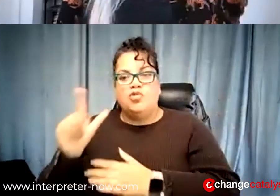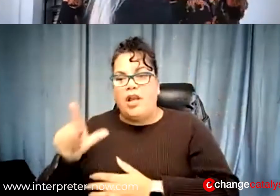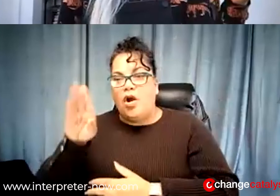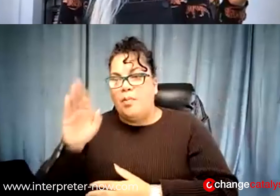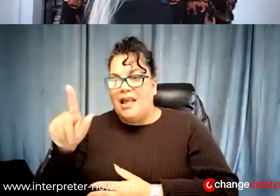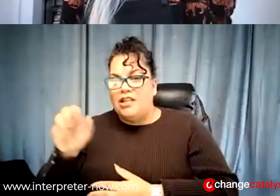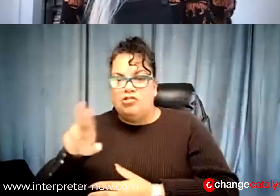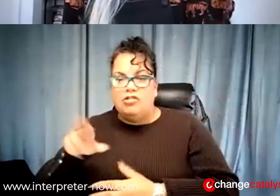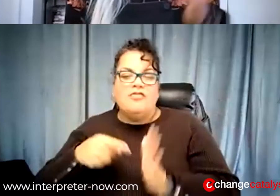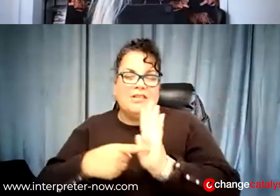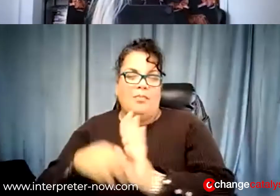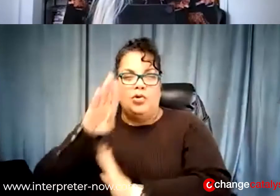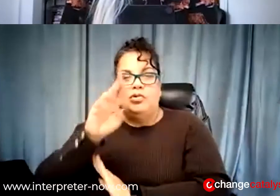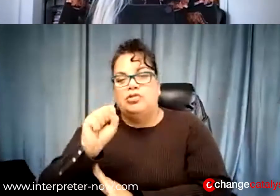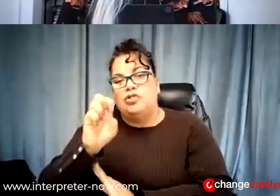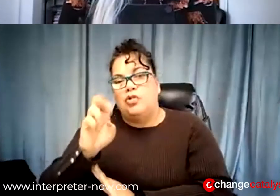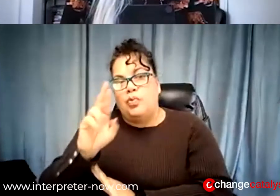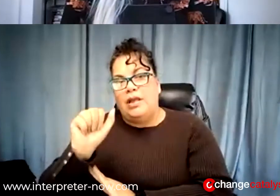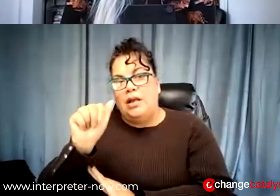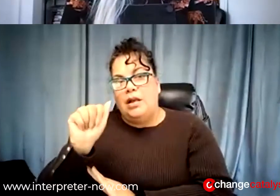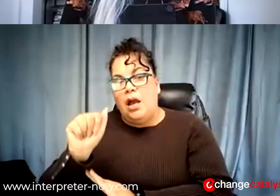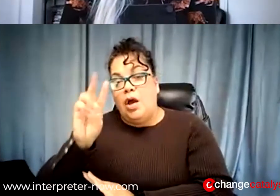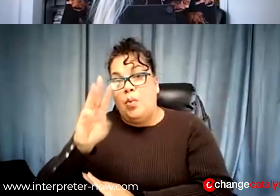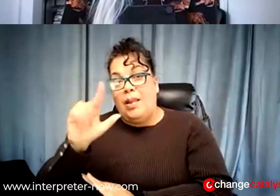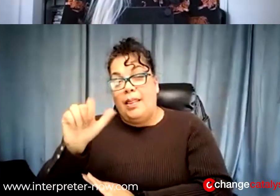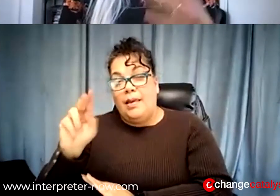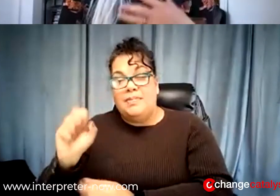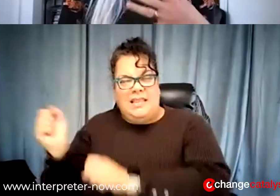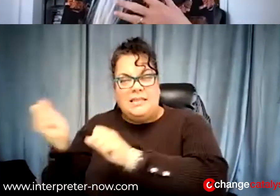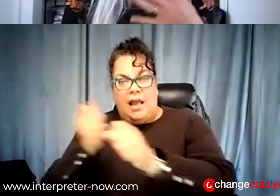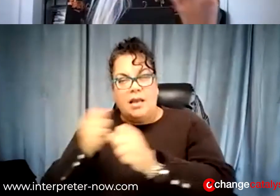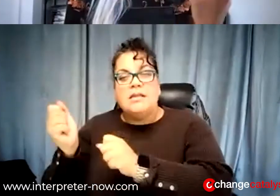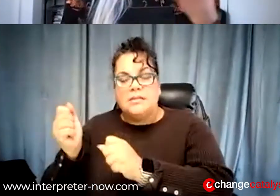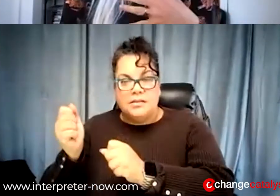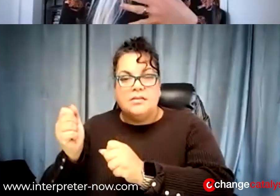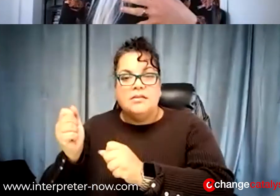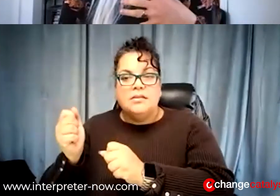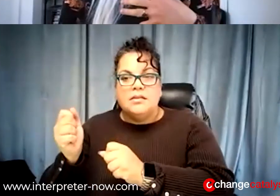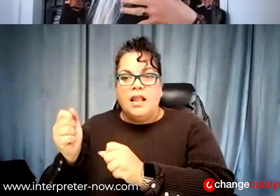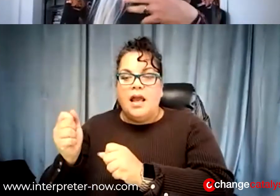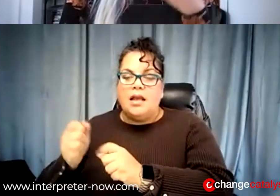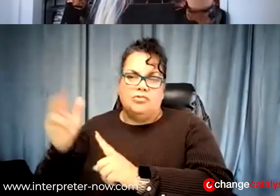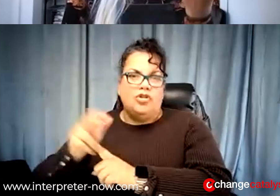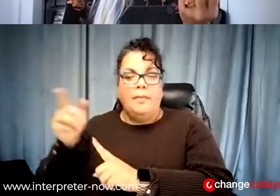of course, but if you ask me personally who has been a trailblazer in their life, or someone